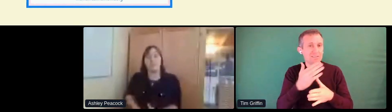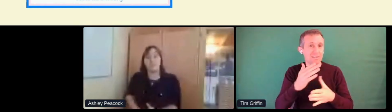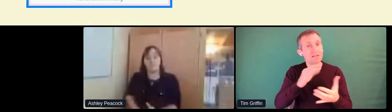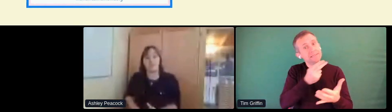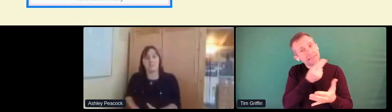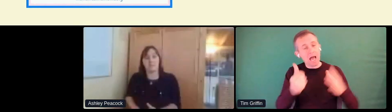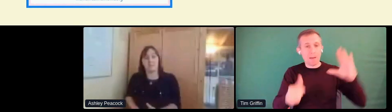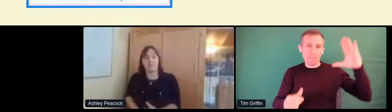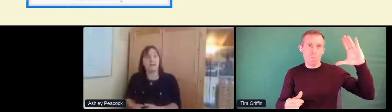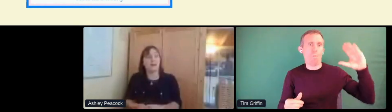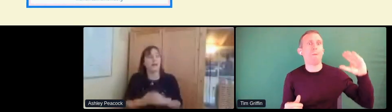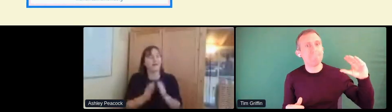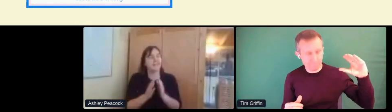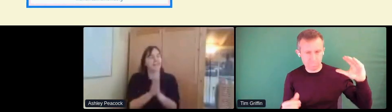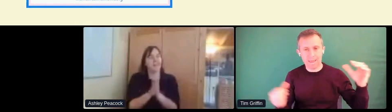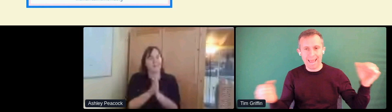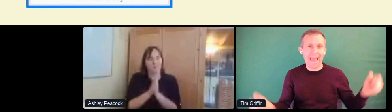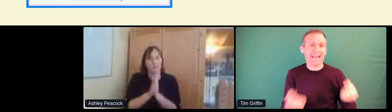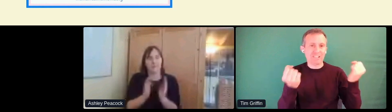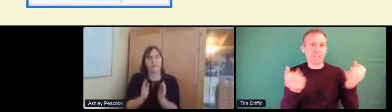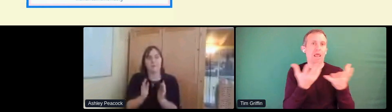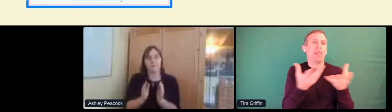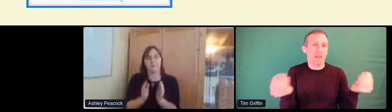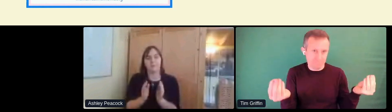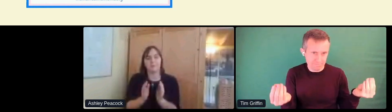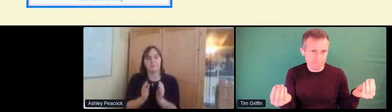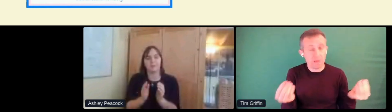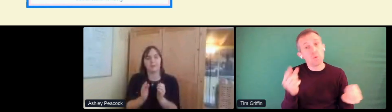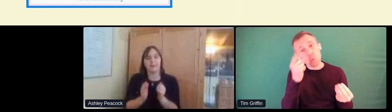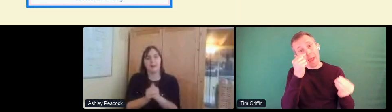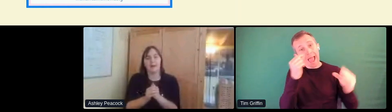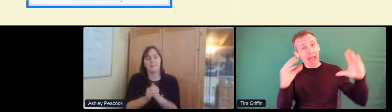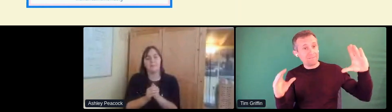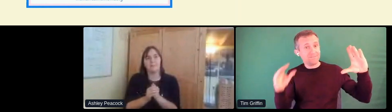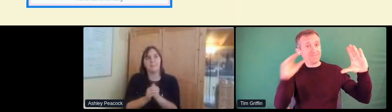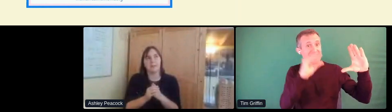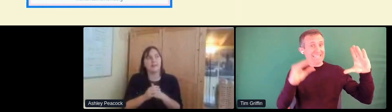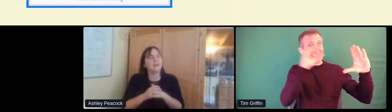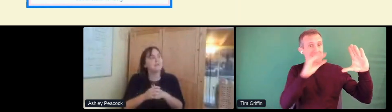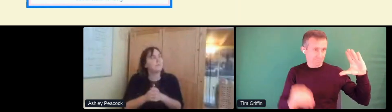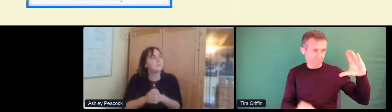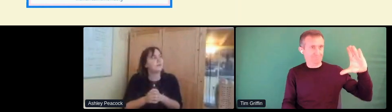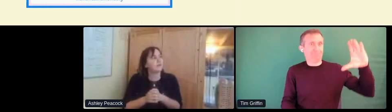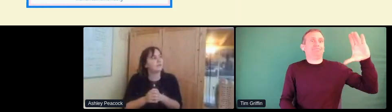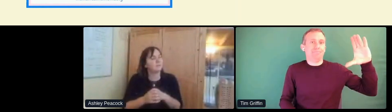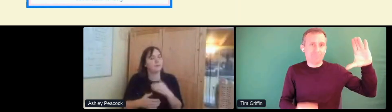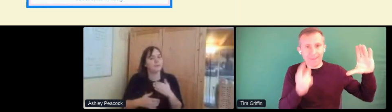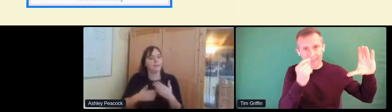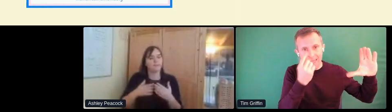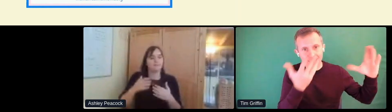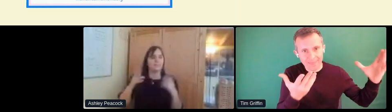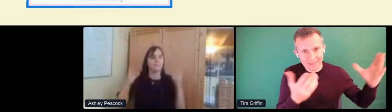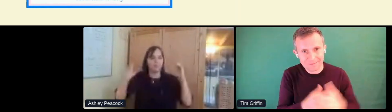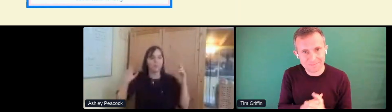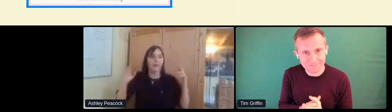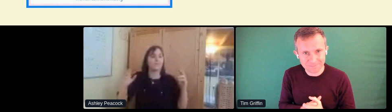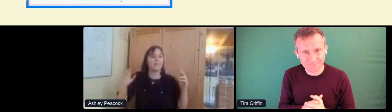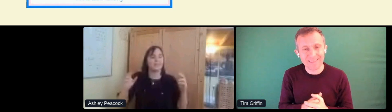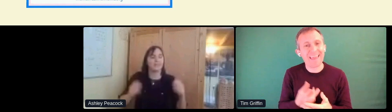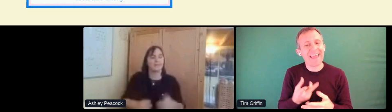our spoons and that can also be quite different for people. If I'm doing very spoon heavy